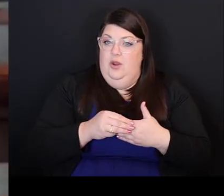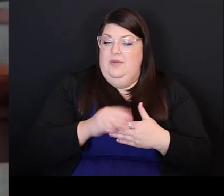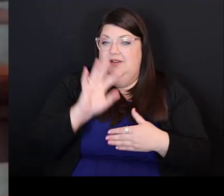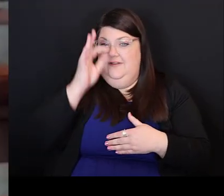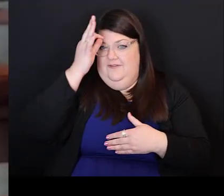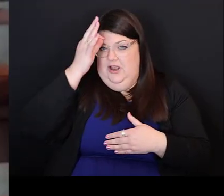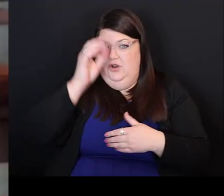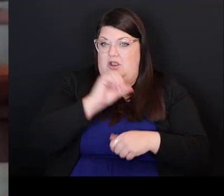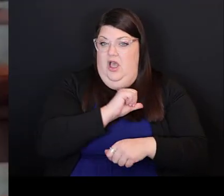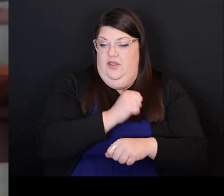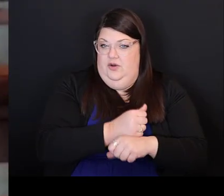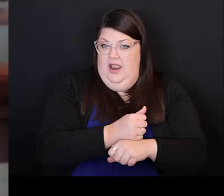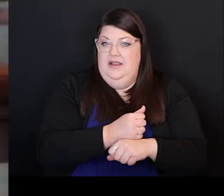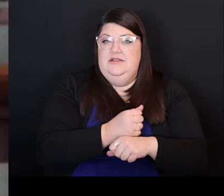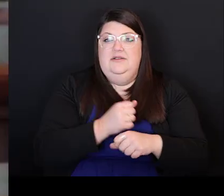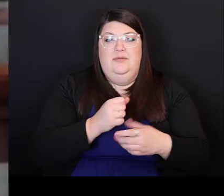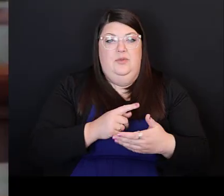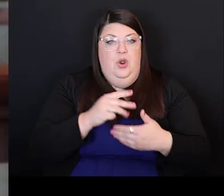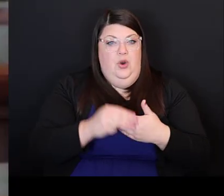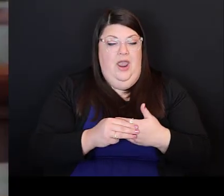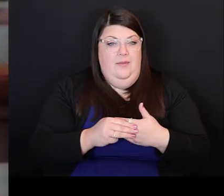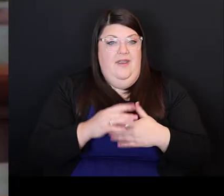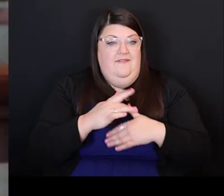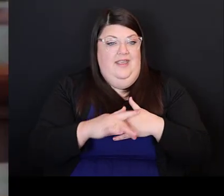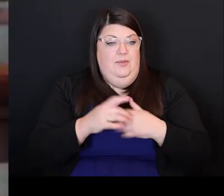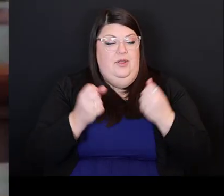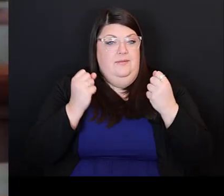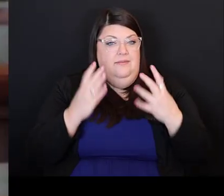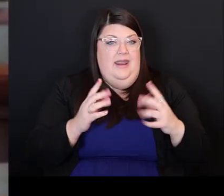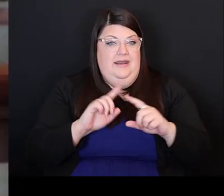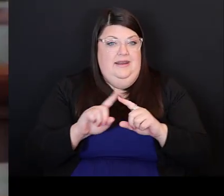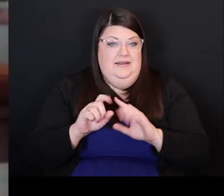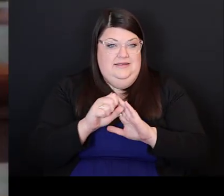This program is a federally authorized program and available in many states,